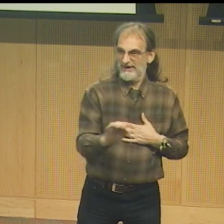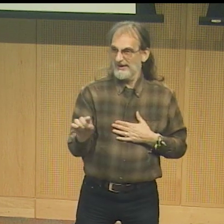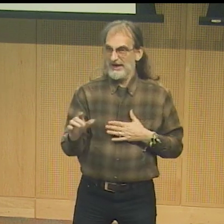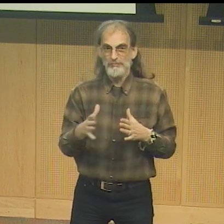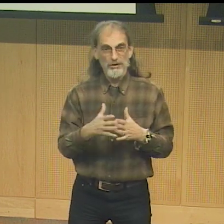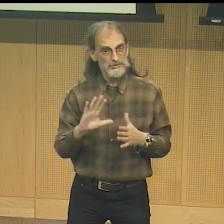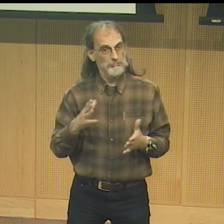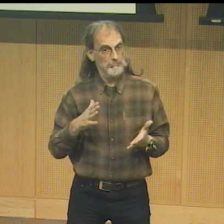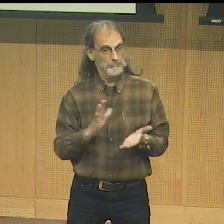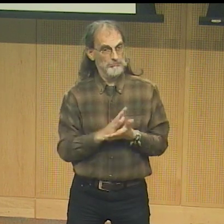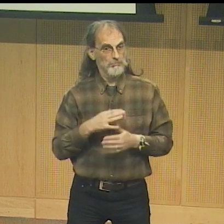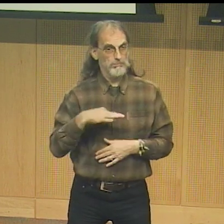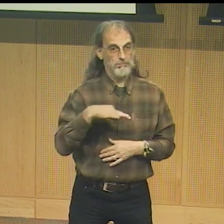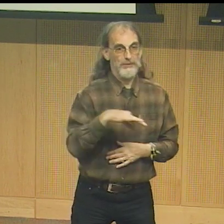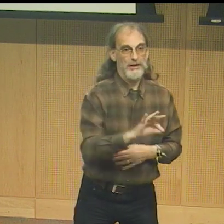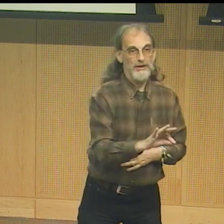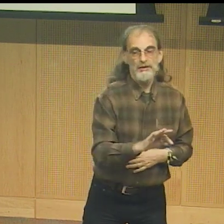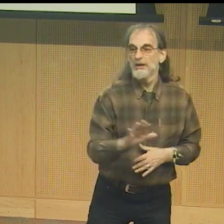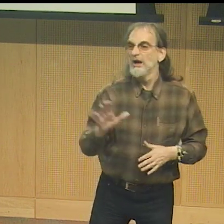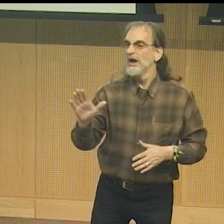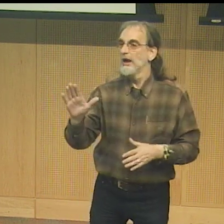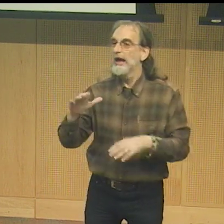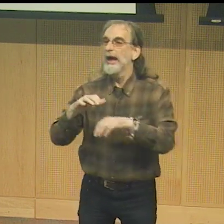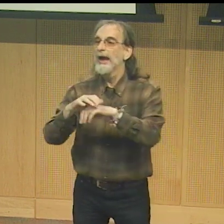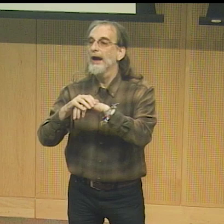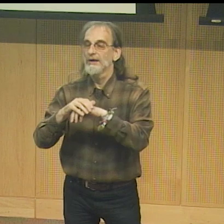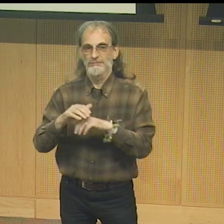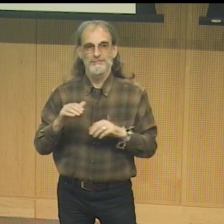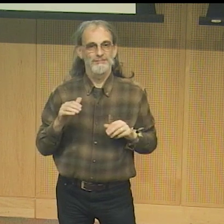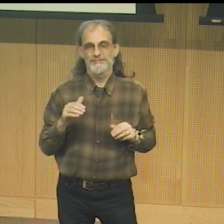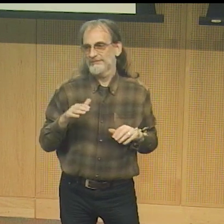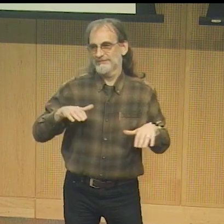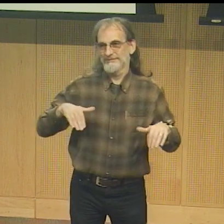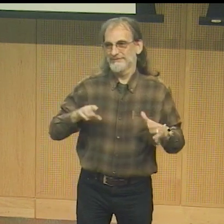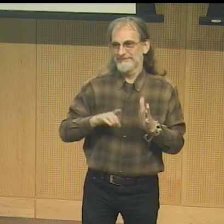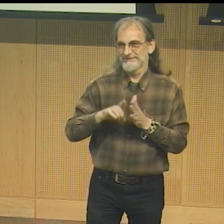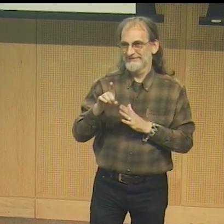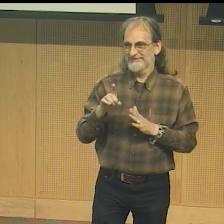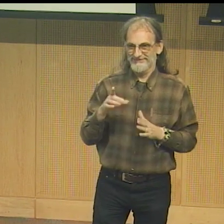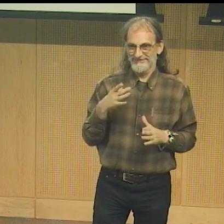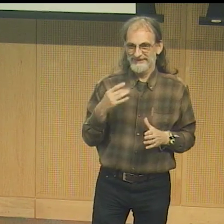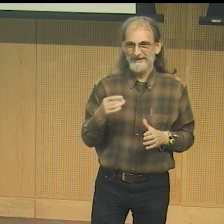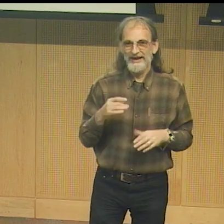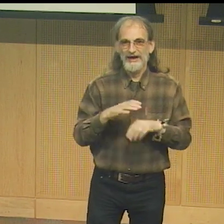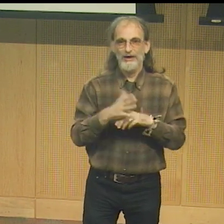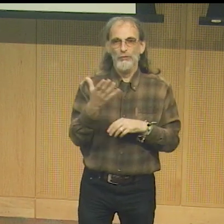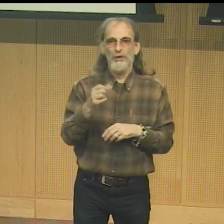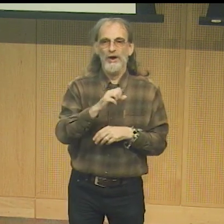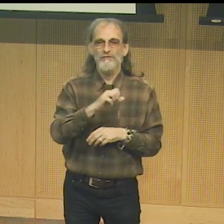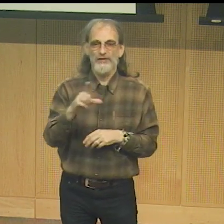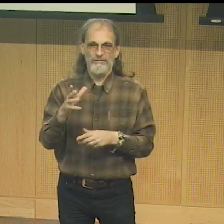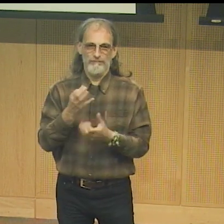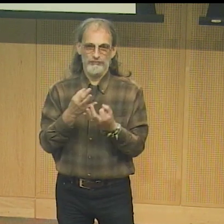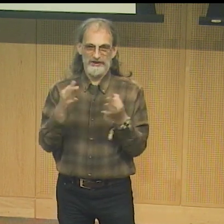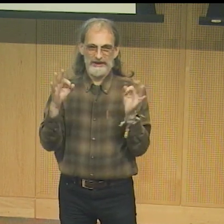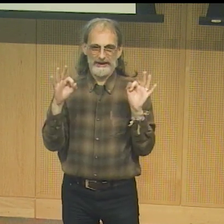for them, just as we do here in the United States, but you have to understand it's not developed in England, and they